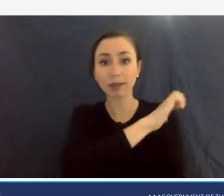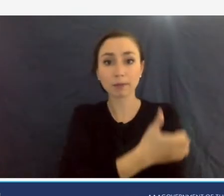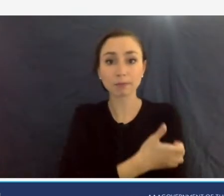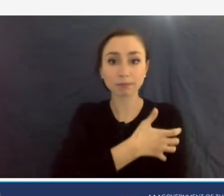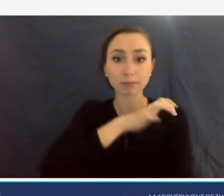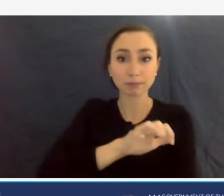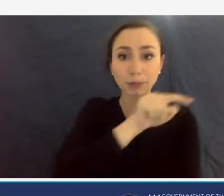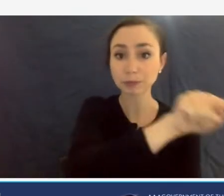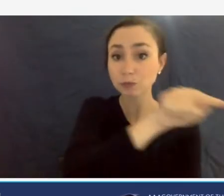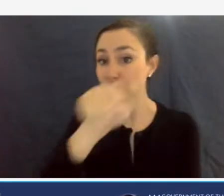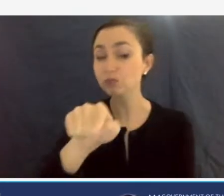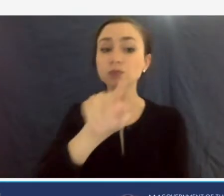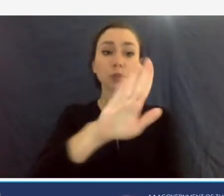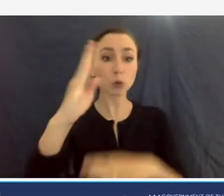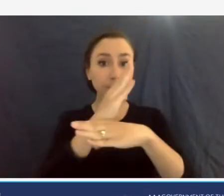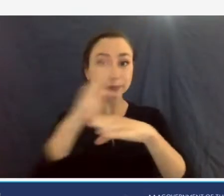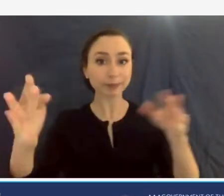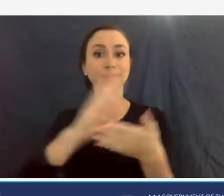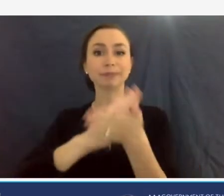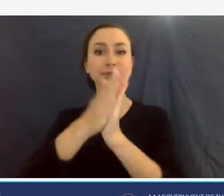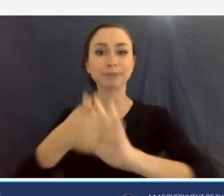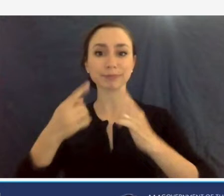when participating in ddos contracting opportunities